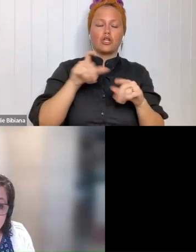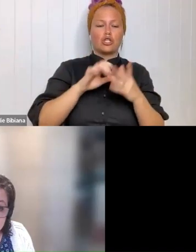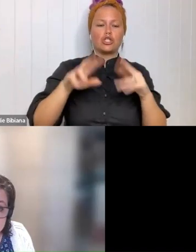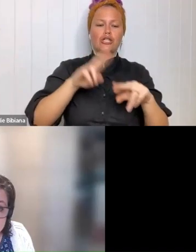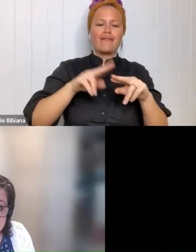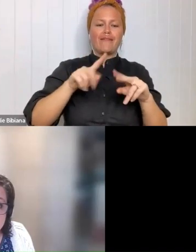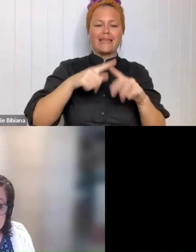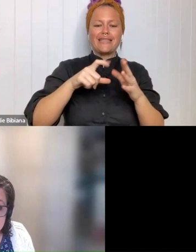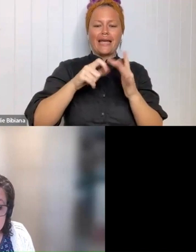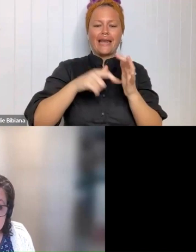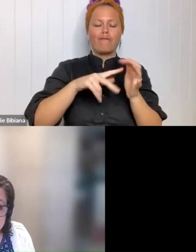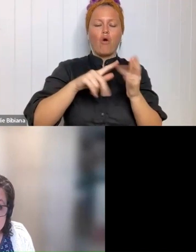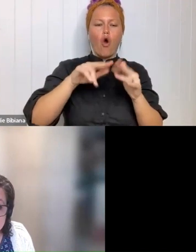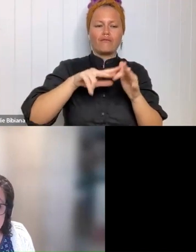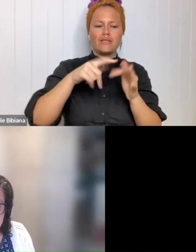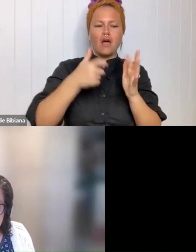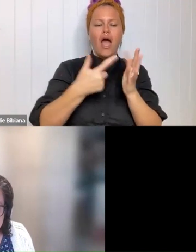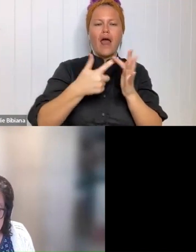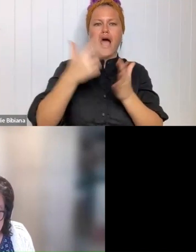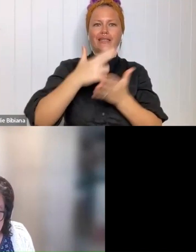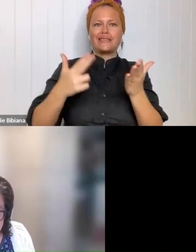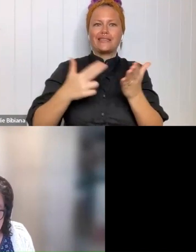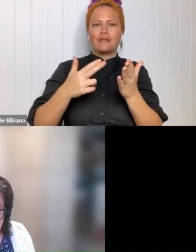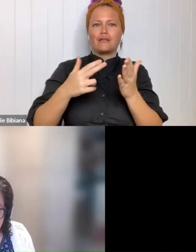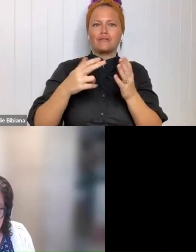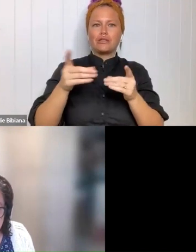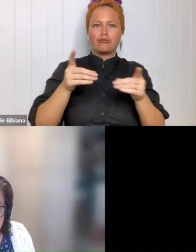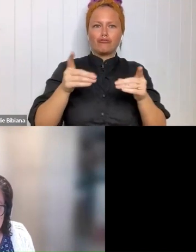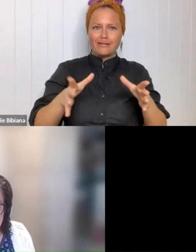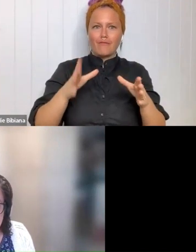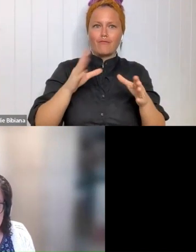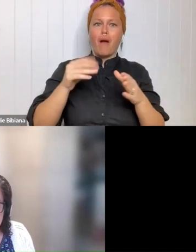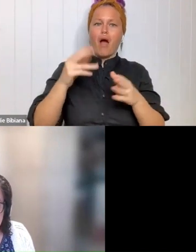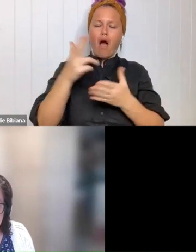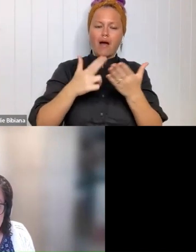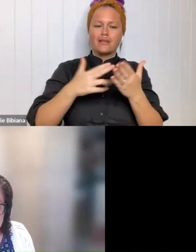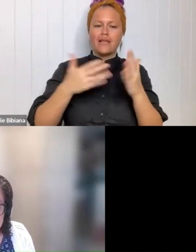Officer and Artistic Director of Arts Access Victoria. Prior to